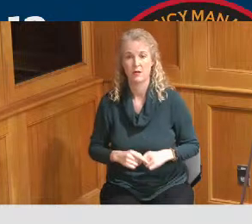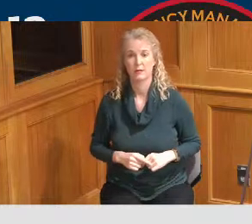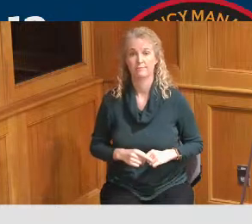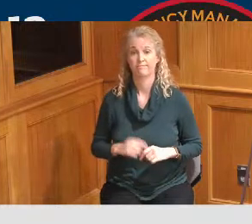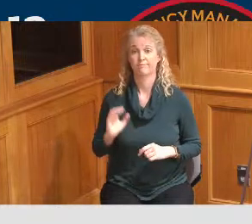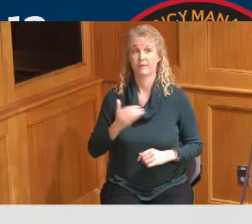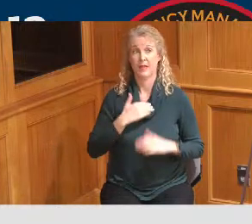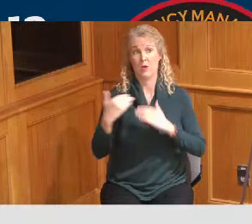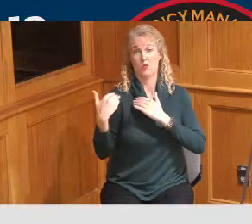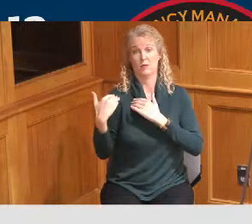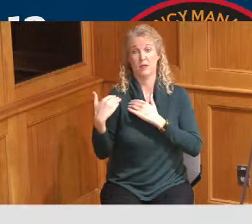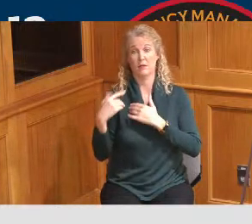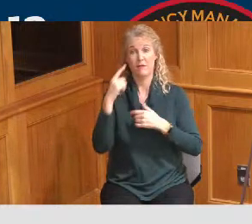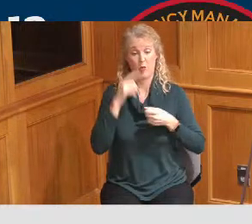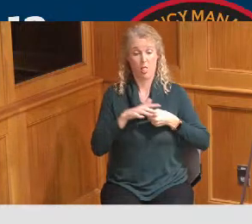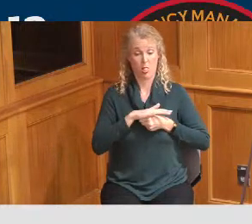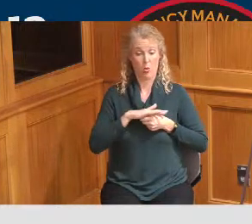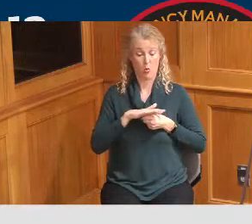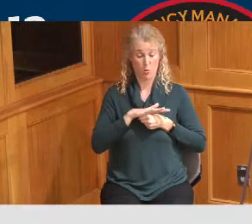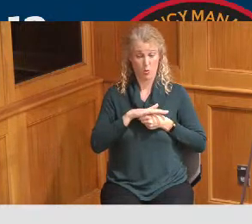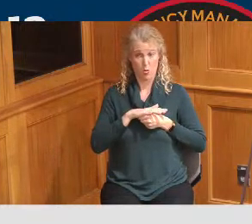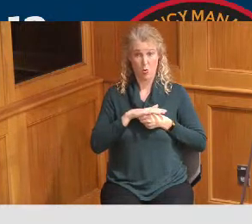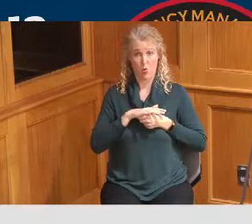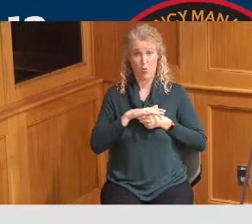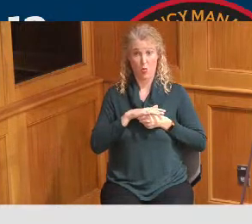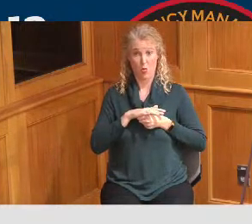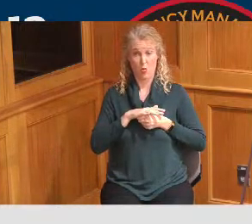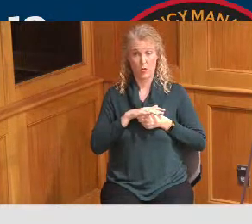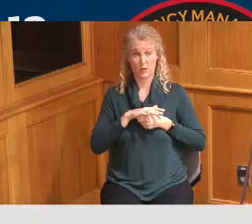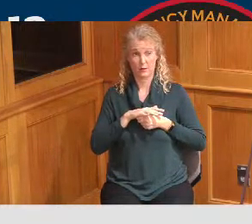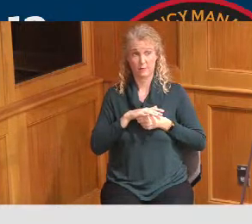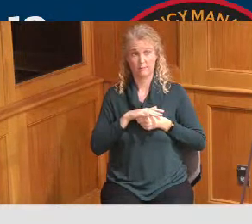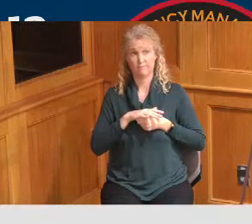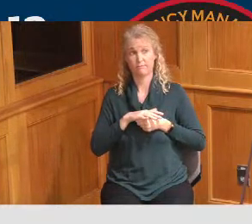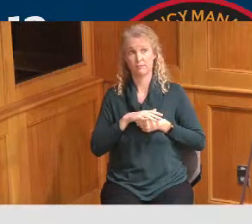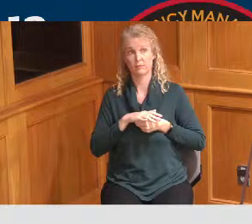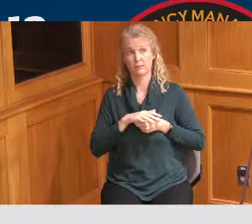of our local jurisdiction so again as as a separate elected body I believe you do have